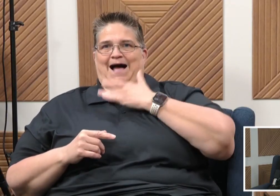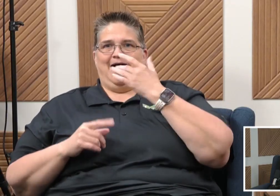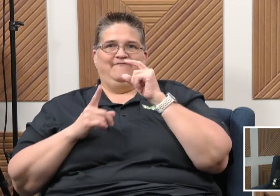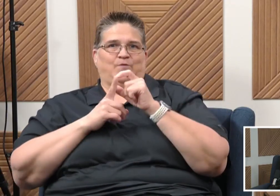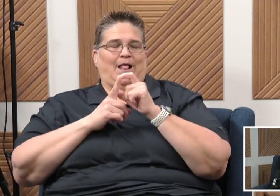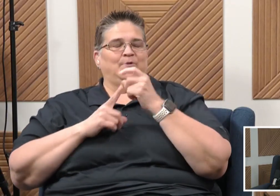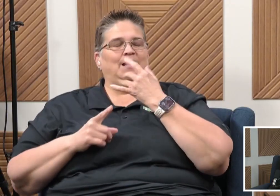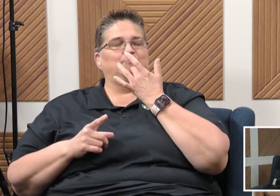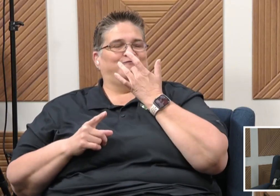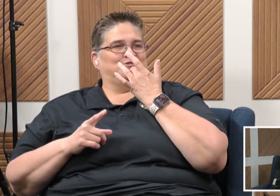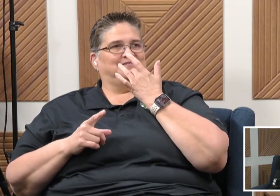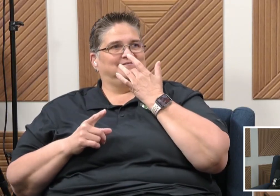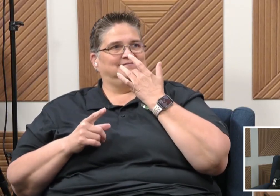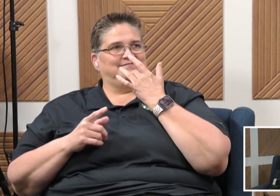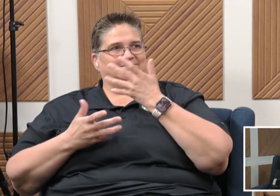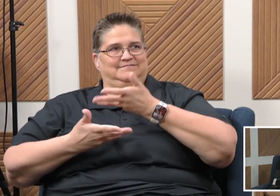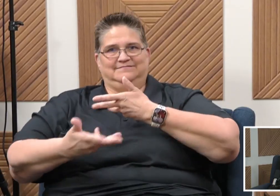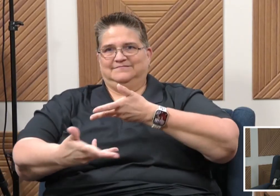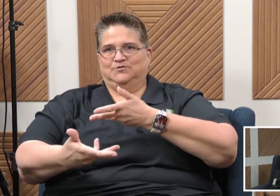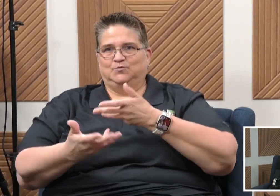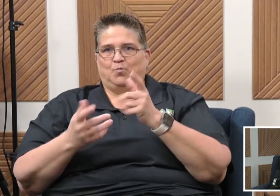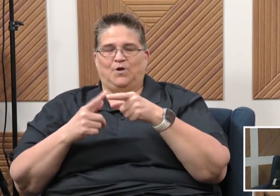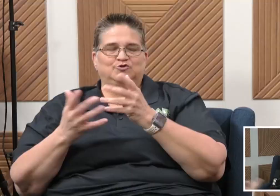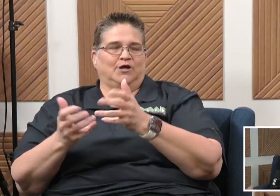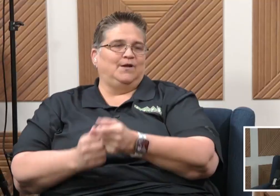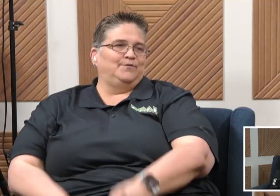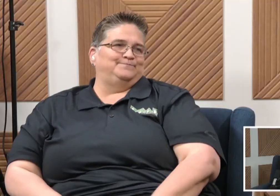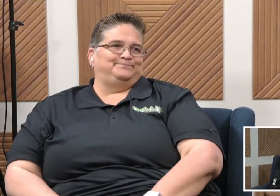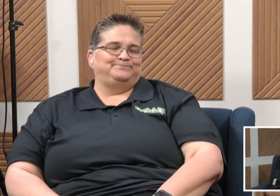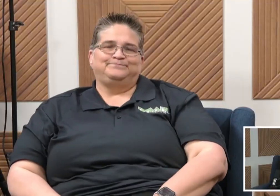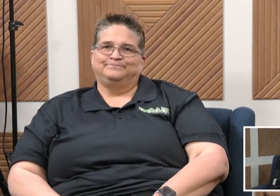And this interpreter knows my preference for language and my preference for words.